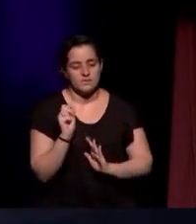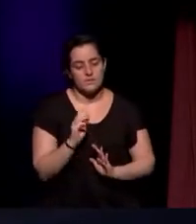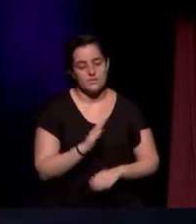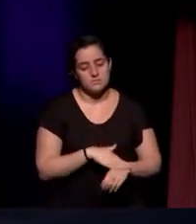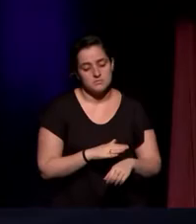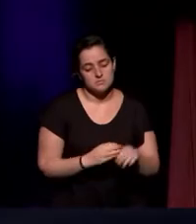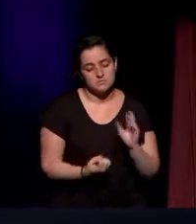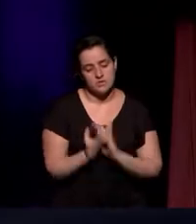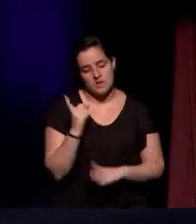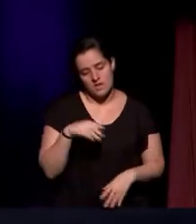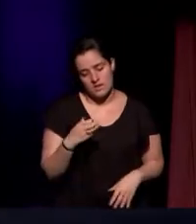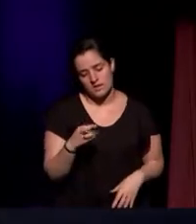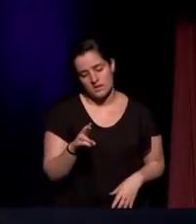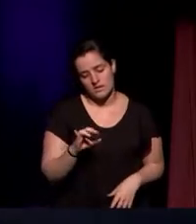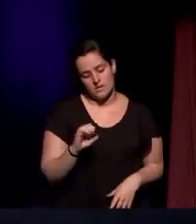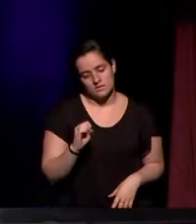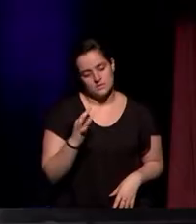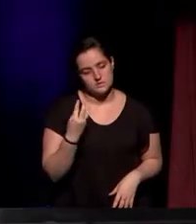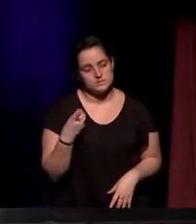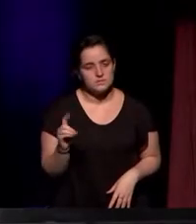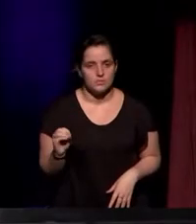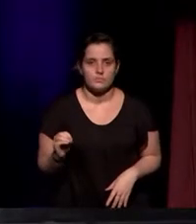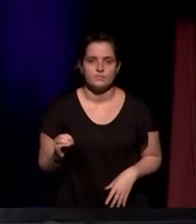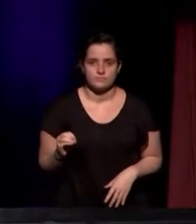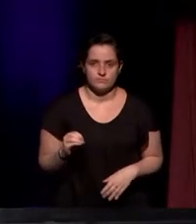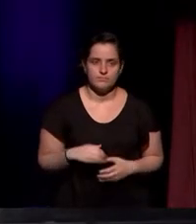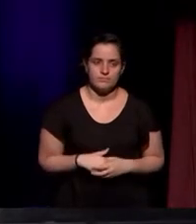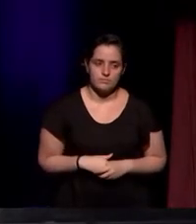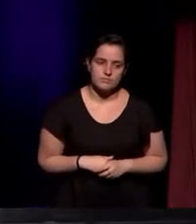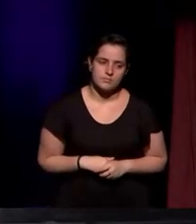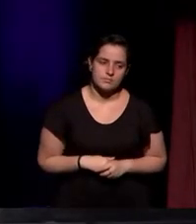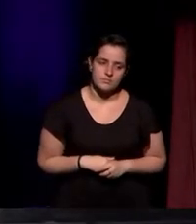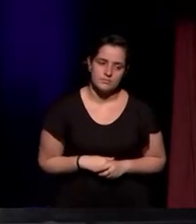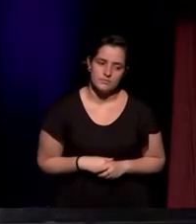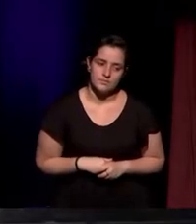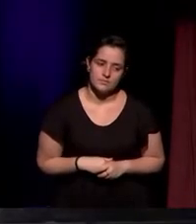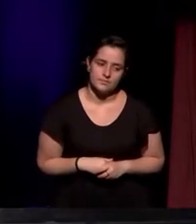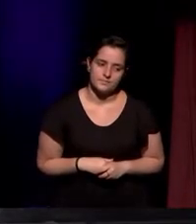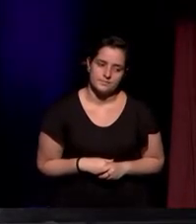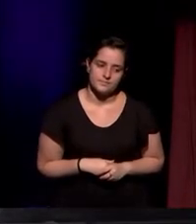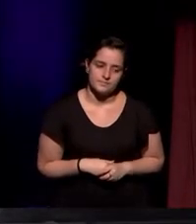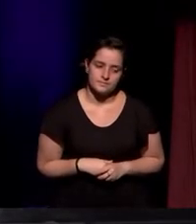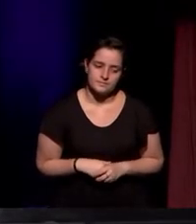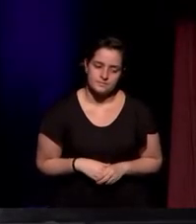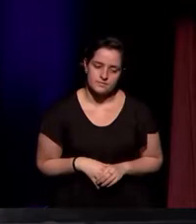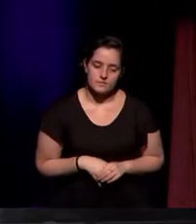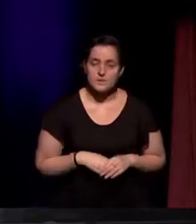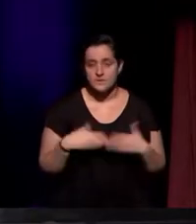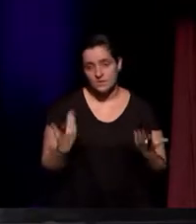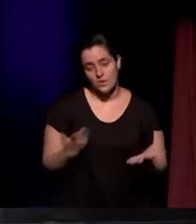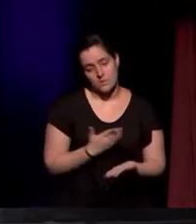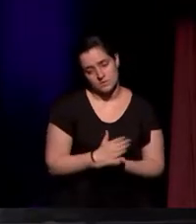he enters the debate by Christians, and then the Muslims give an answer,